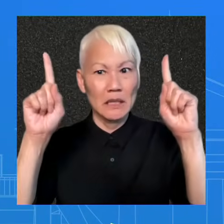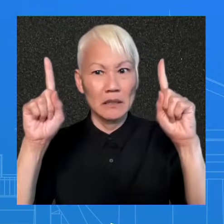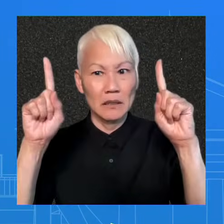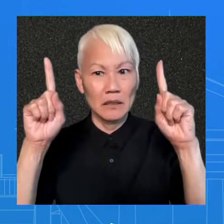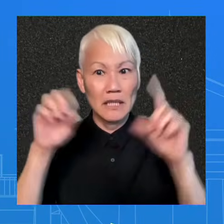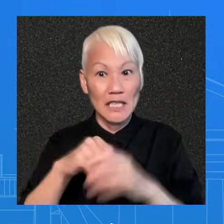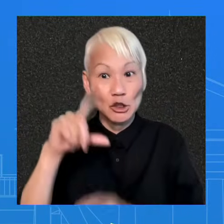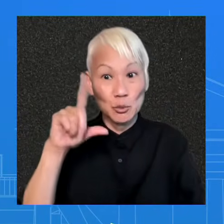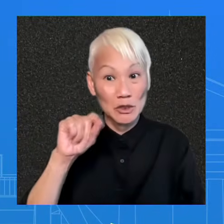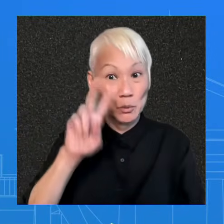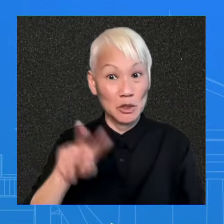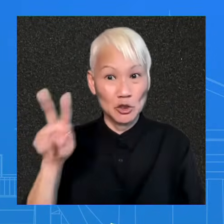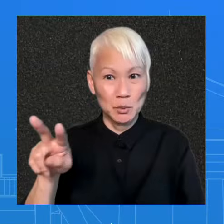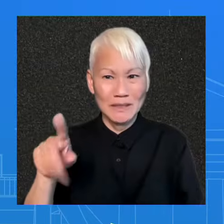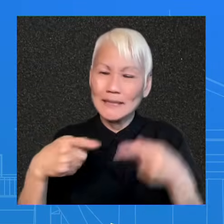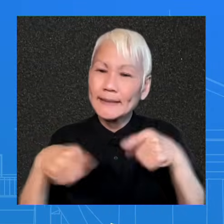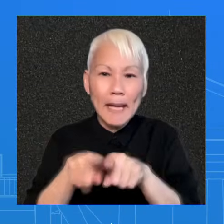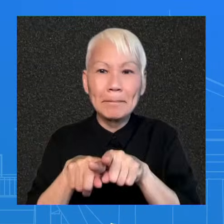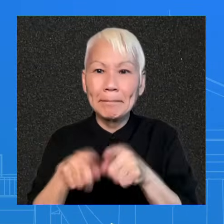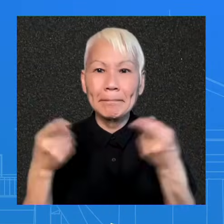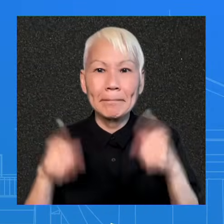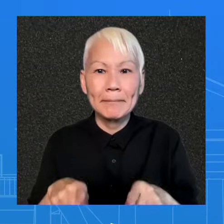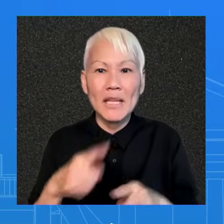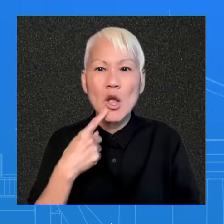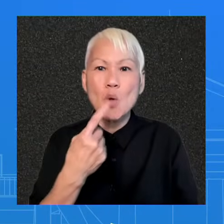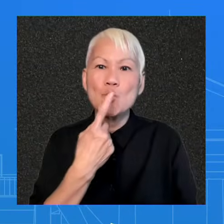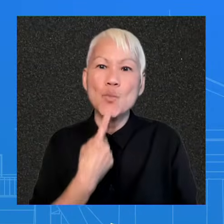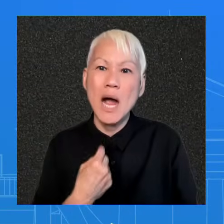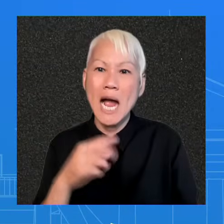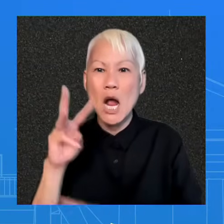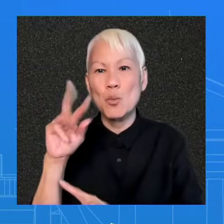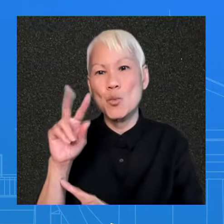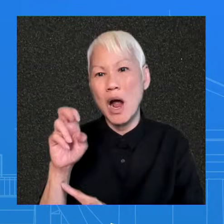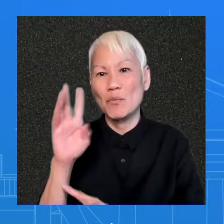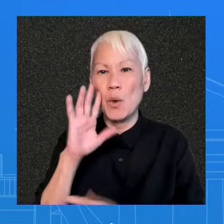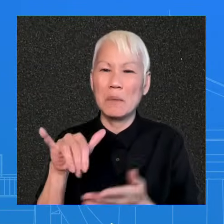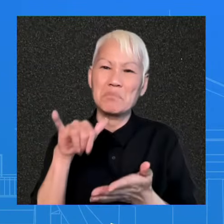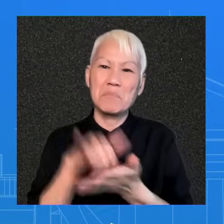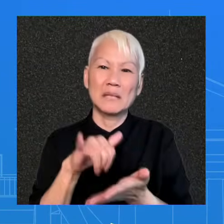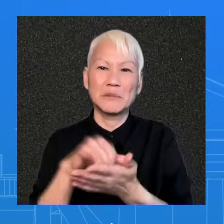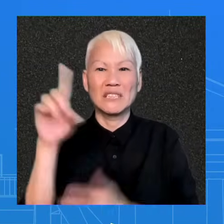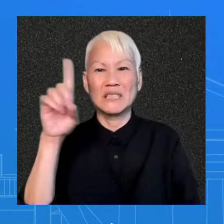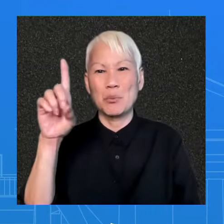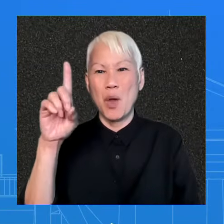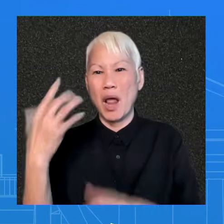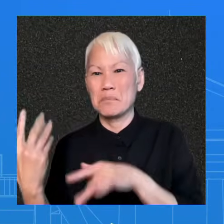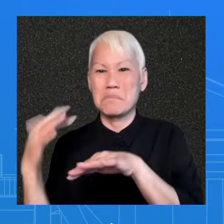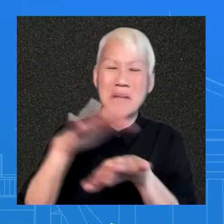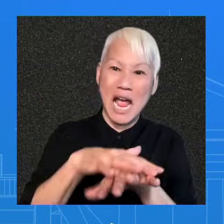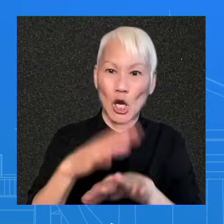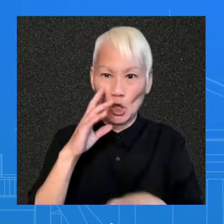In 2022, the same thing: "There's going to be a red wave. It's not going to happen. Democrats are in trouble." And look what happened. And because of what the President was able to go and do,